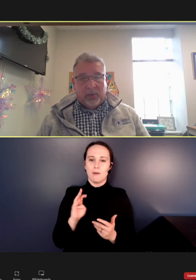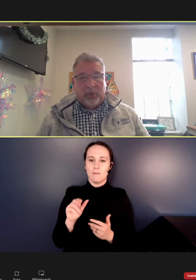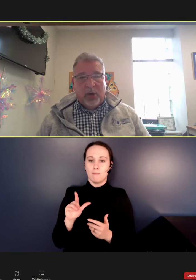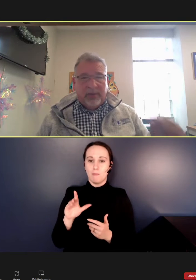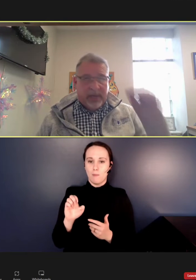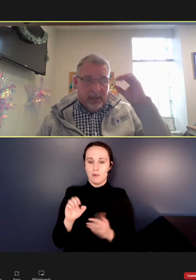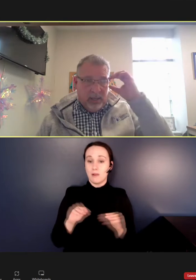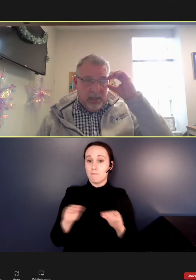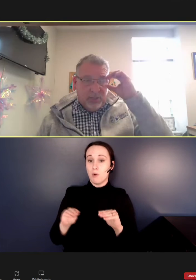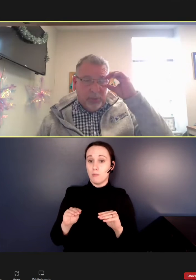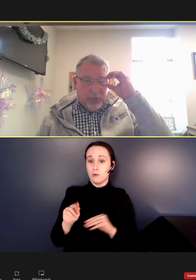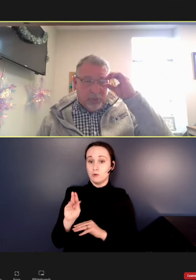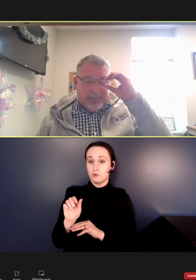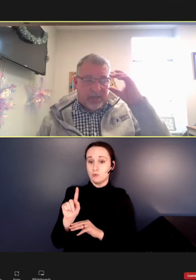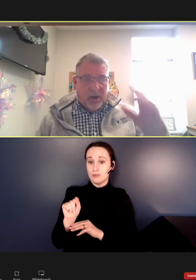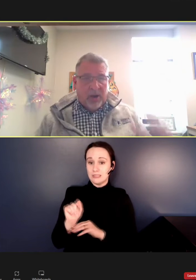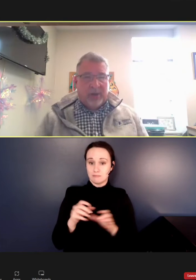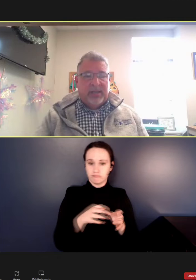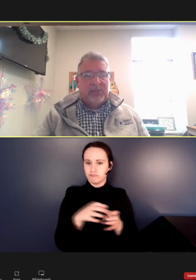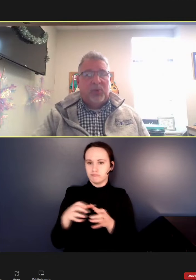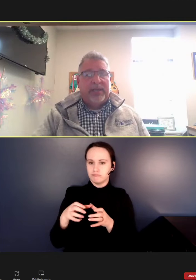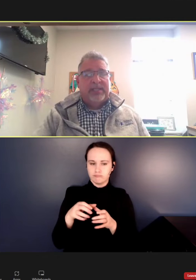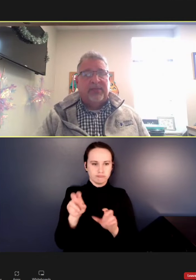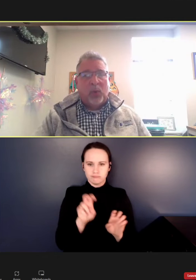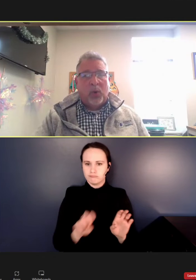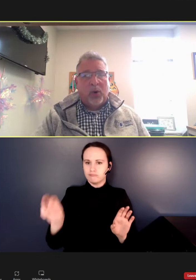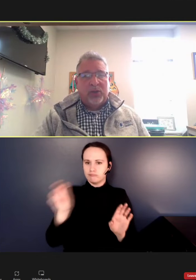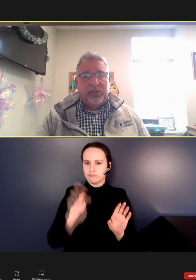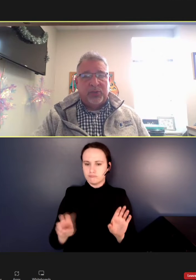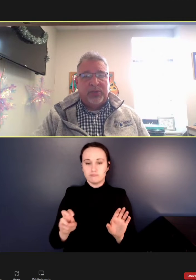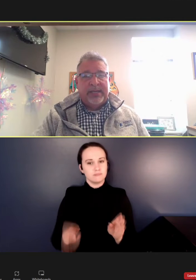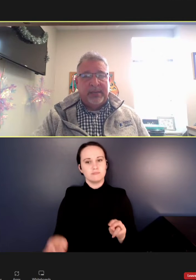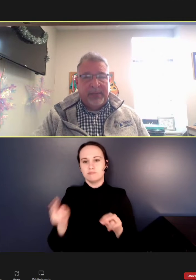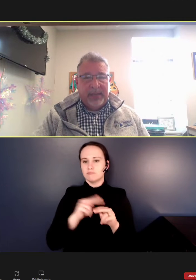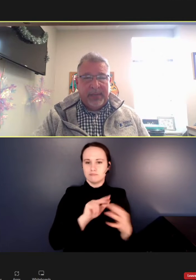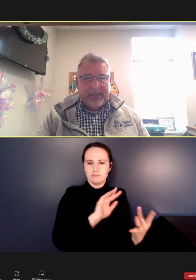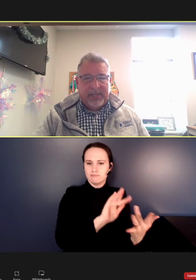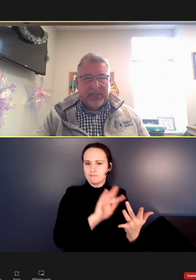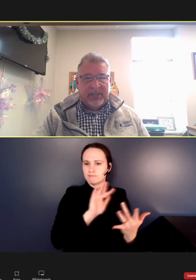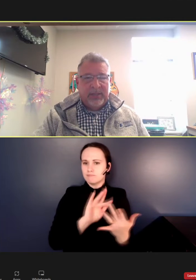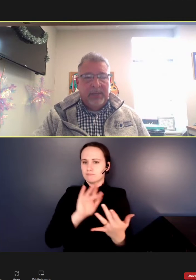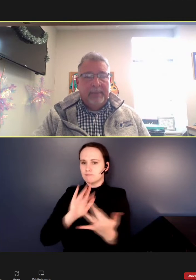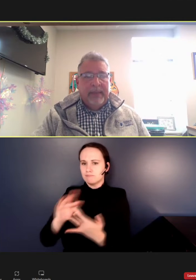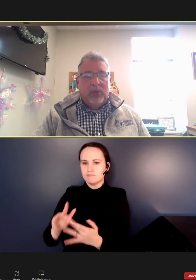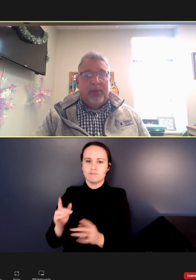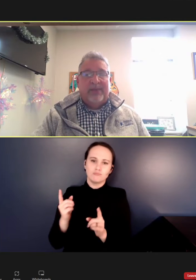through COVID to increase our touch points for just routine and immunizations. We have